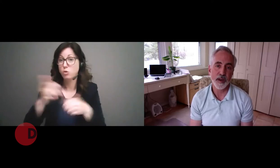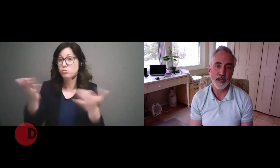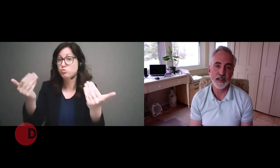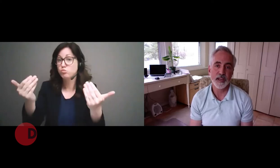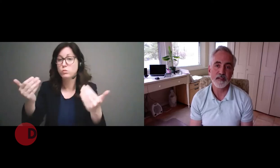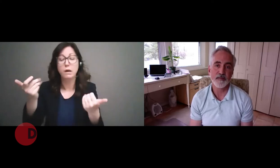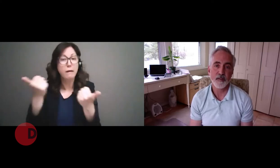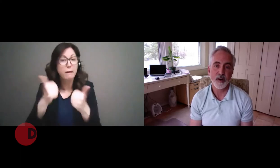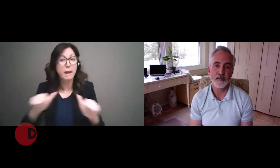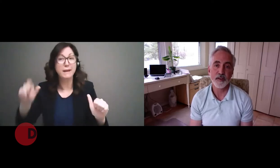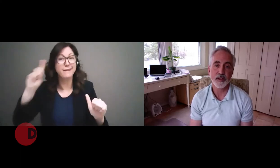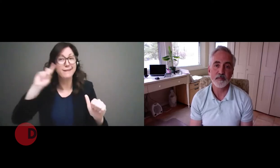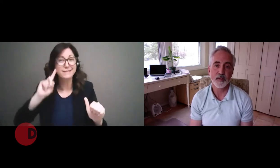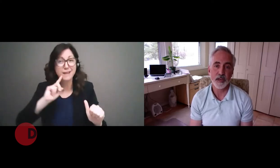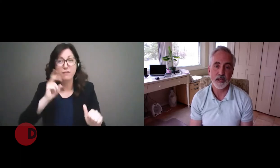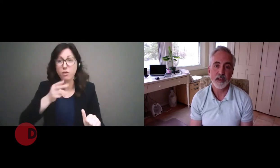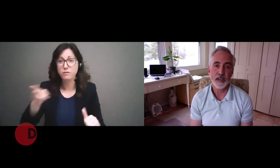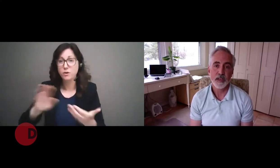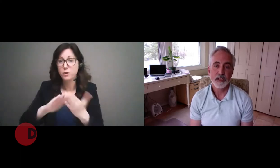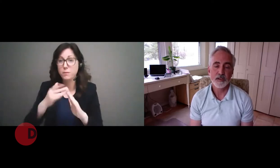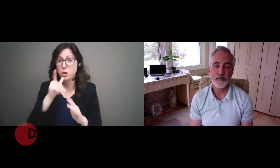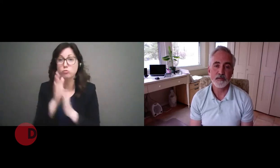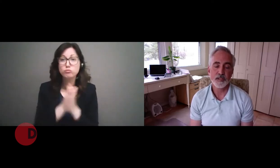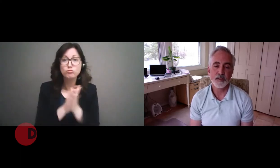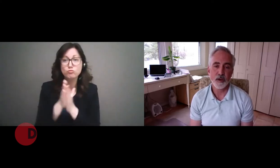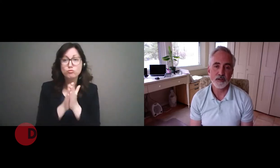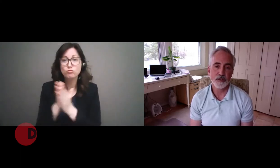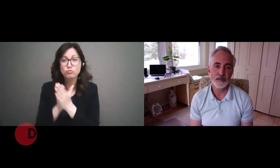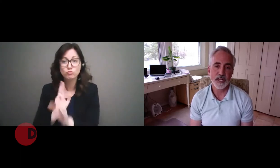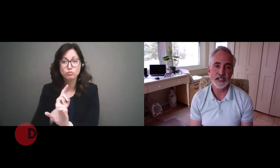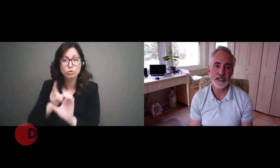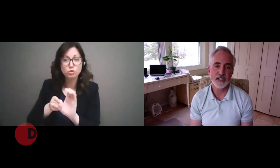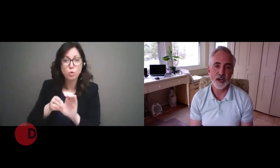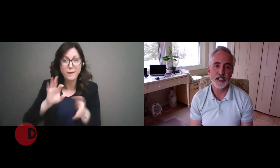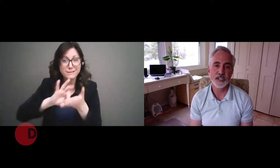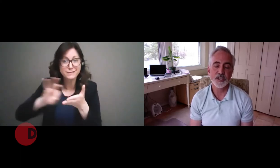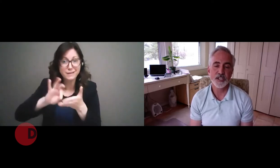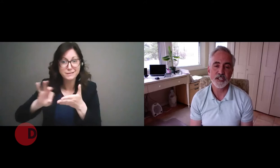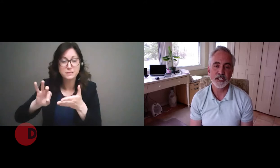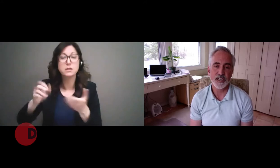and open to any Deaf or hard of hearing person wanting to join the Census.